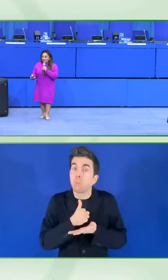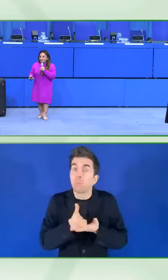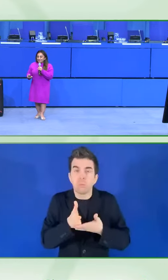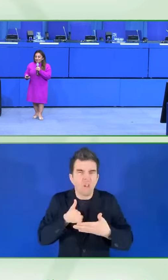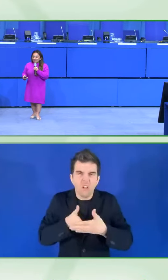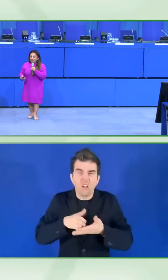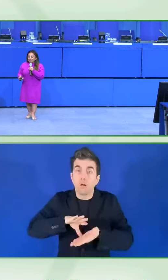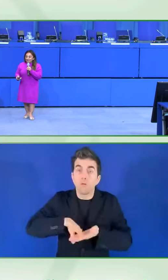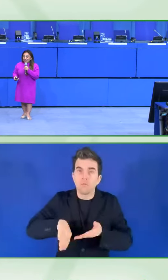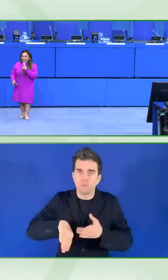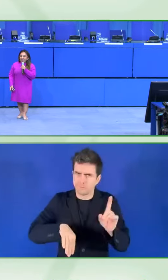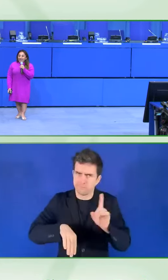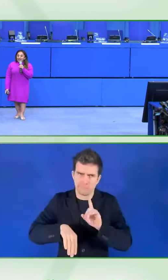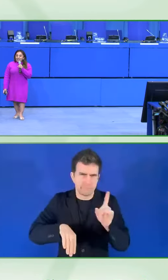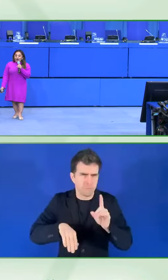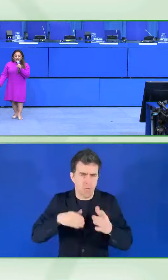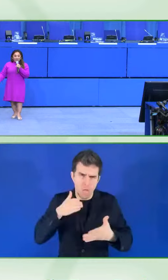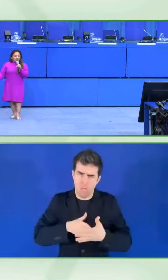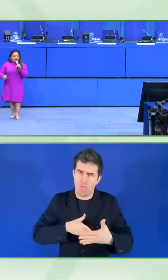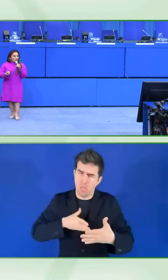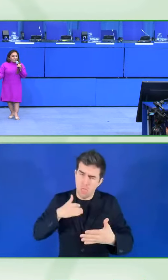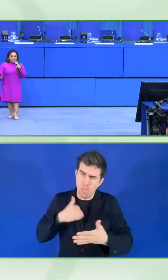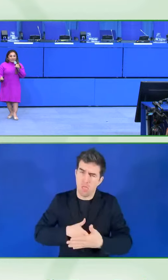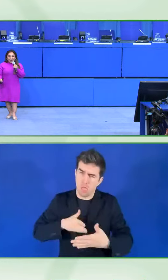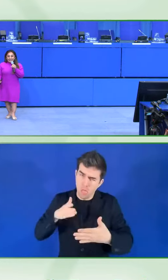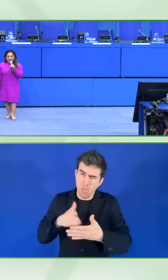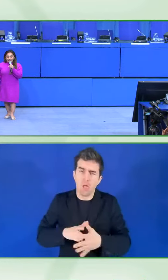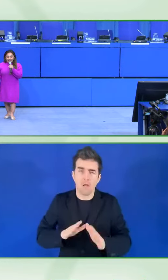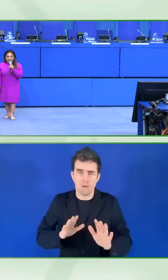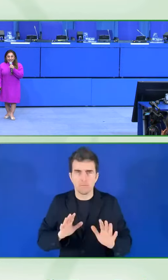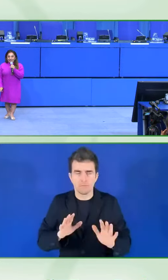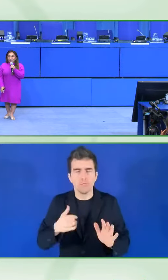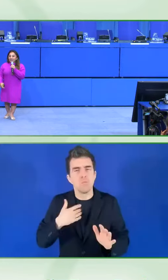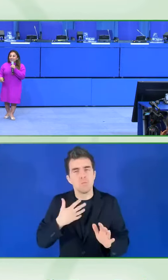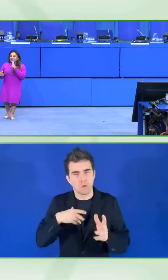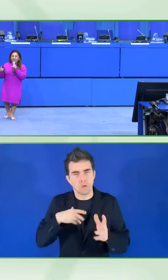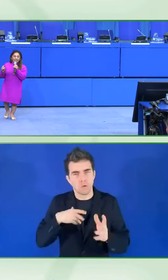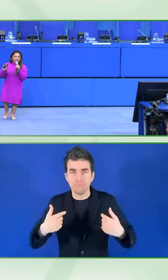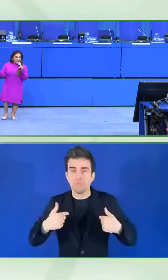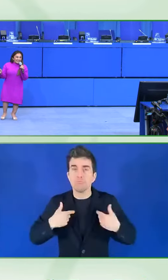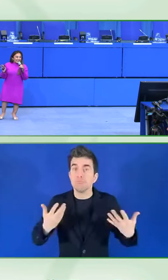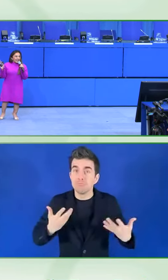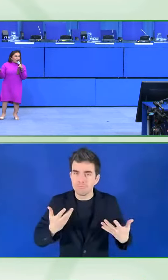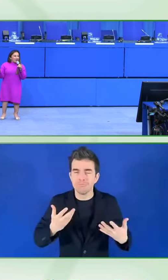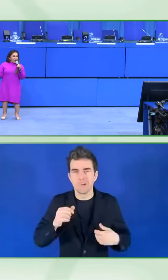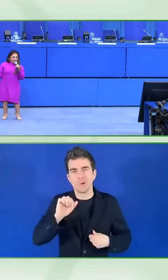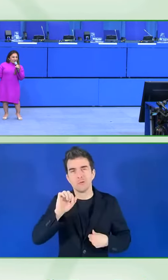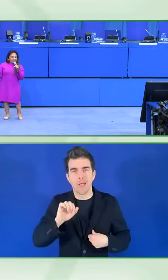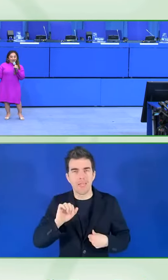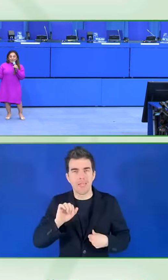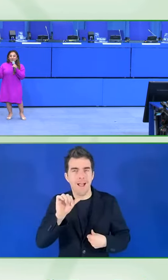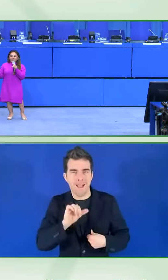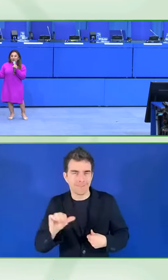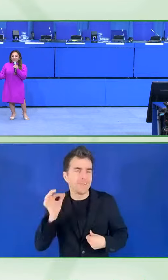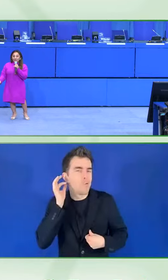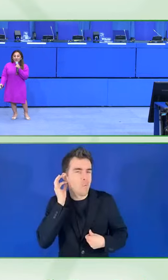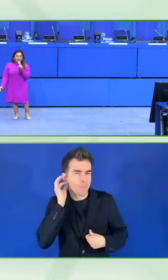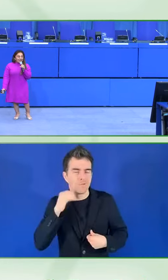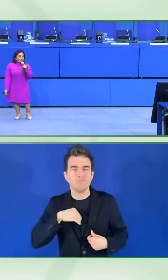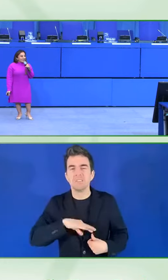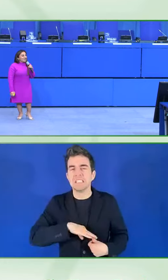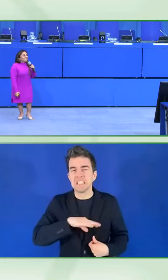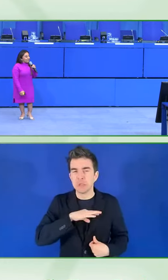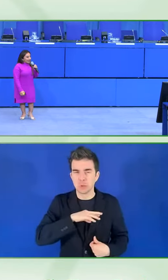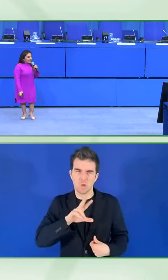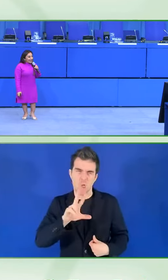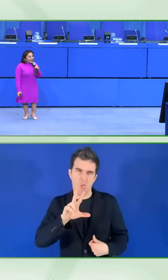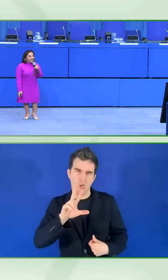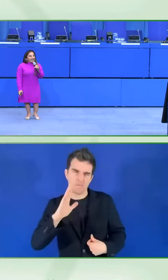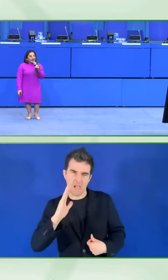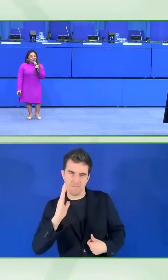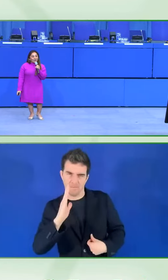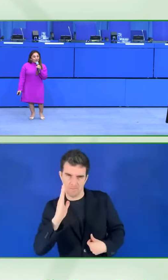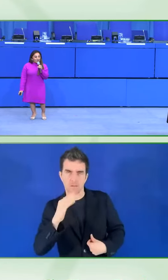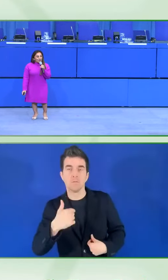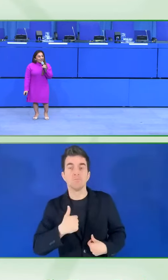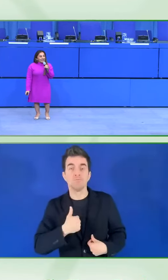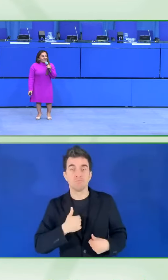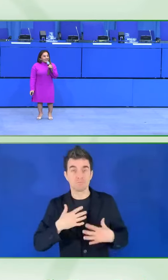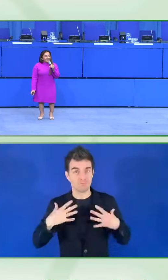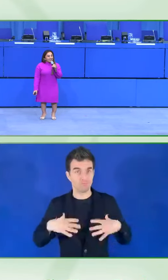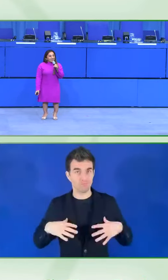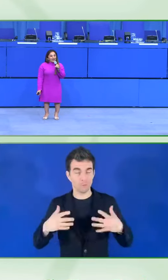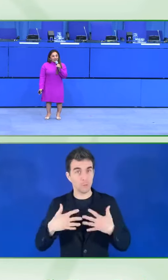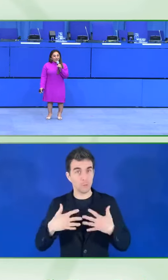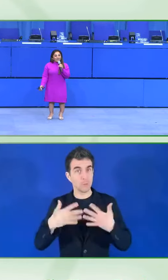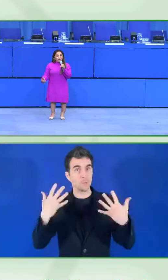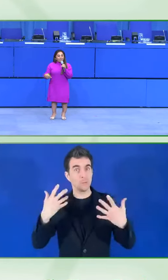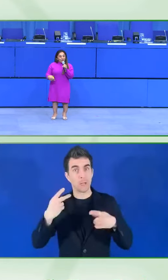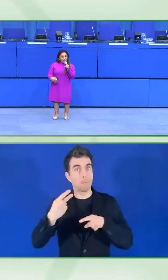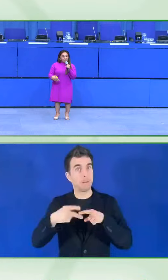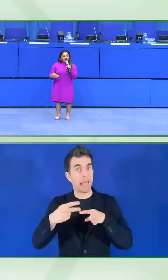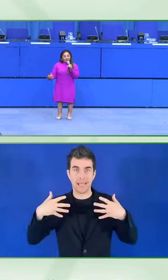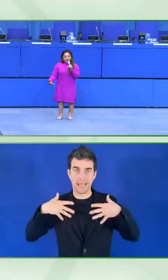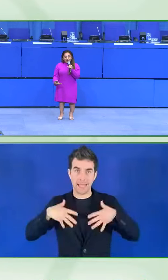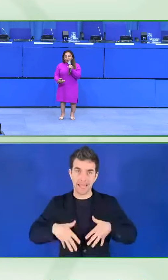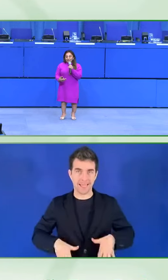It is a huge honour to be here today.